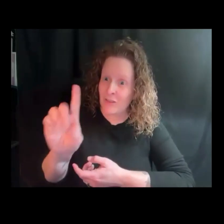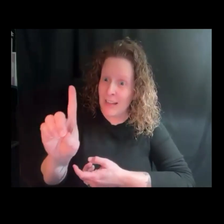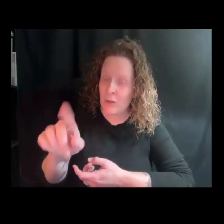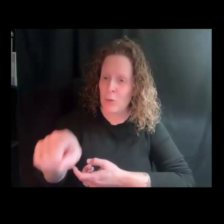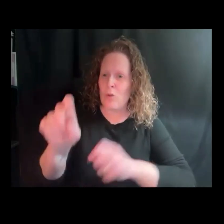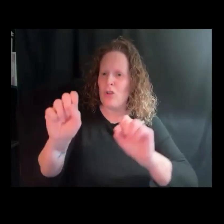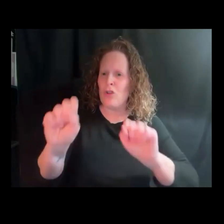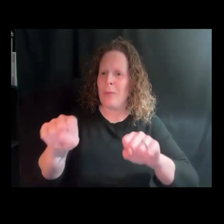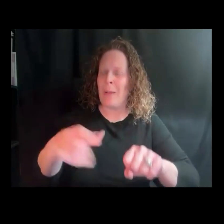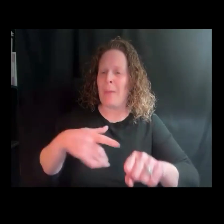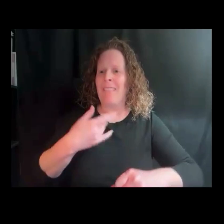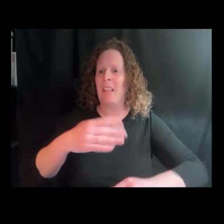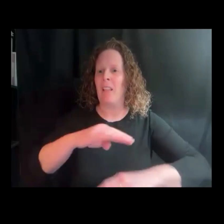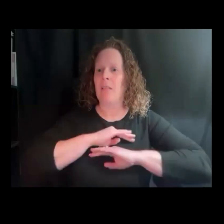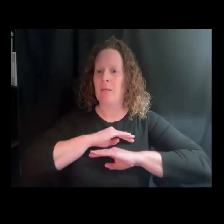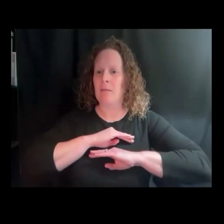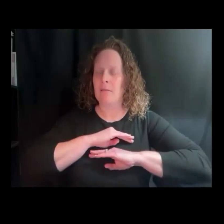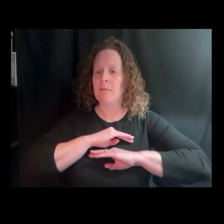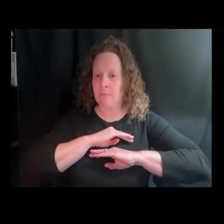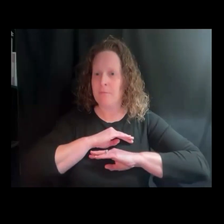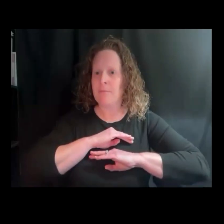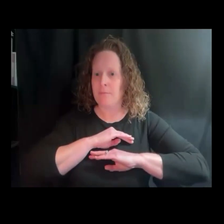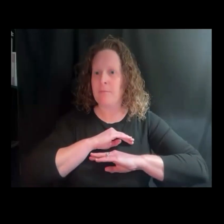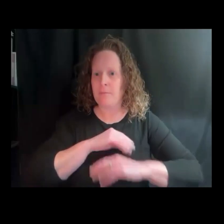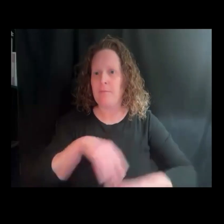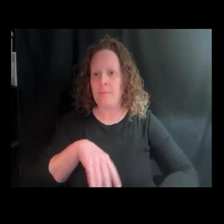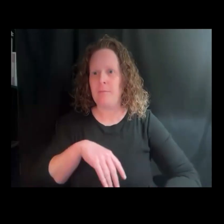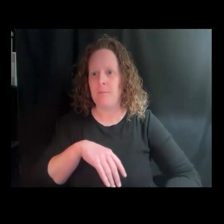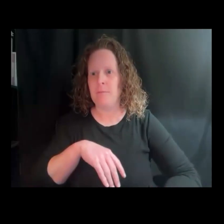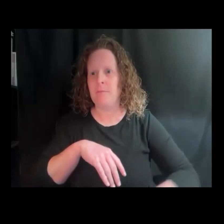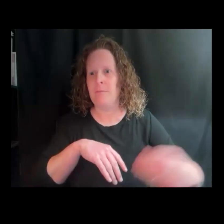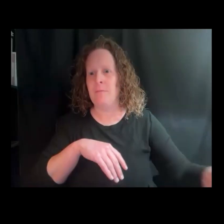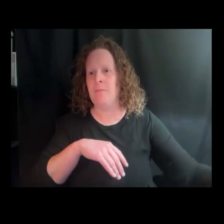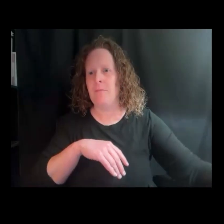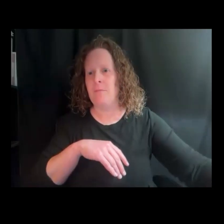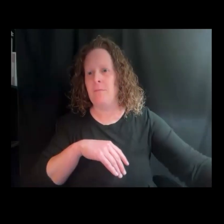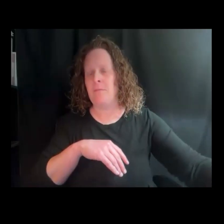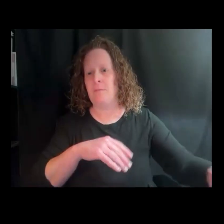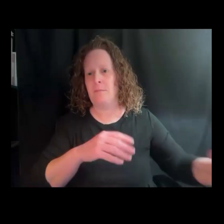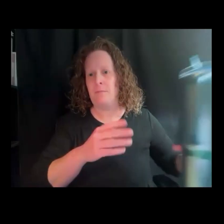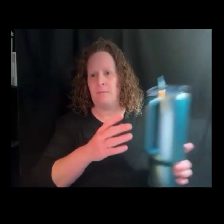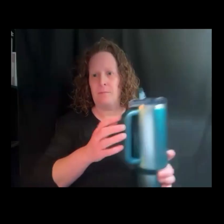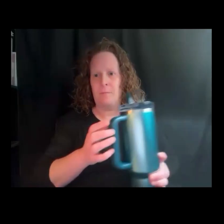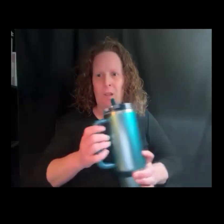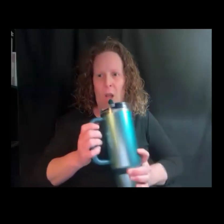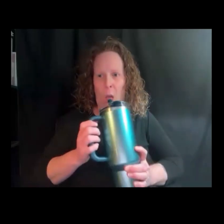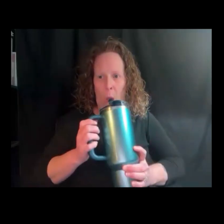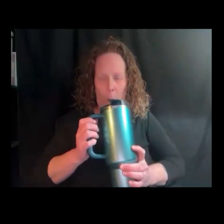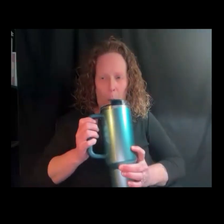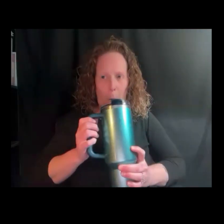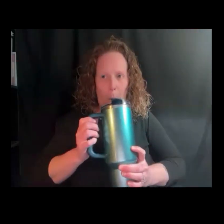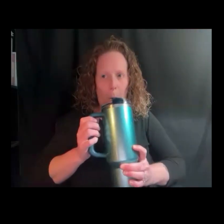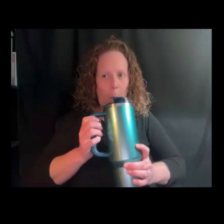responsibility is to teach those children that their rights are to be able to make sure